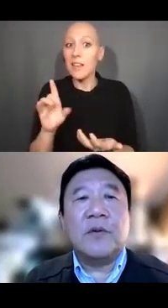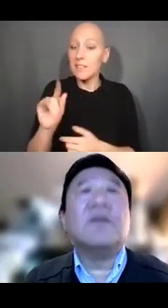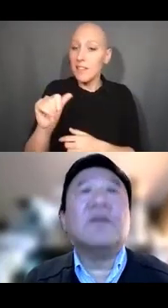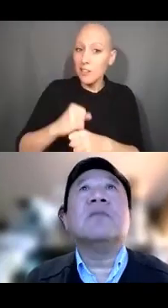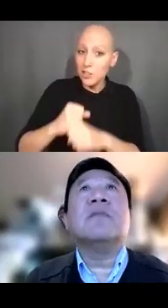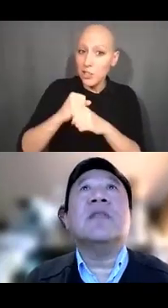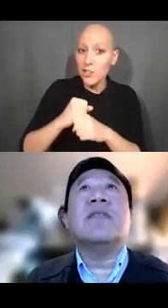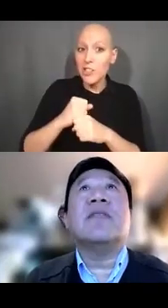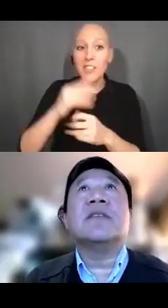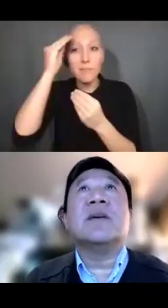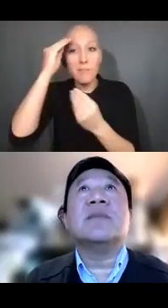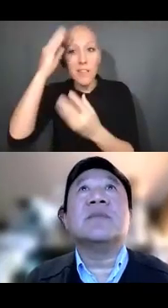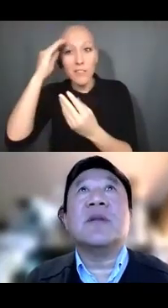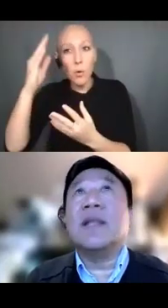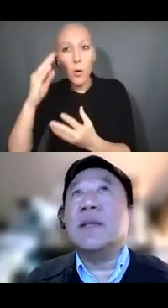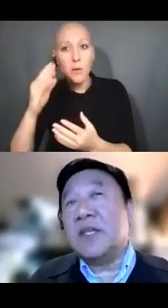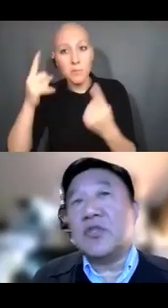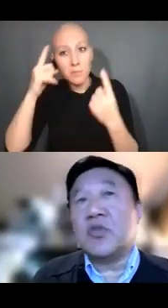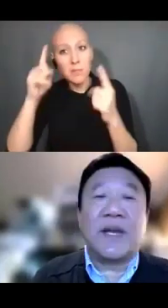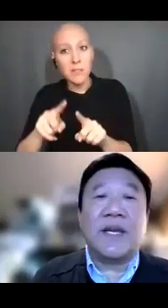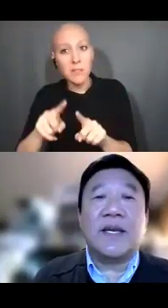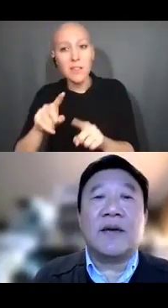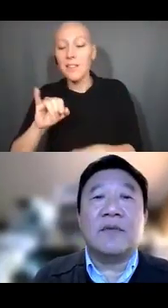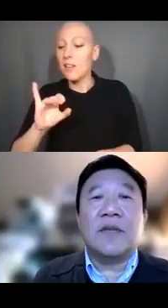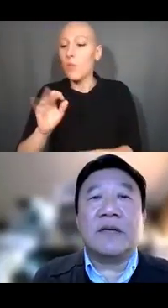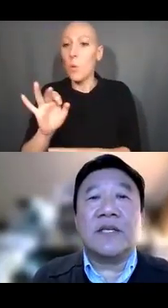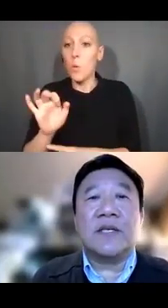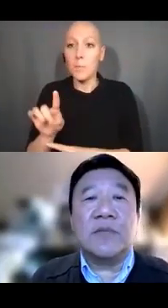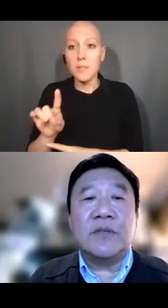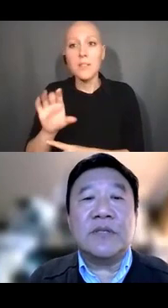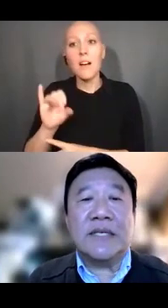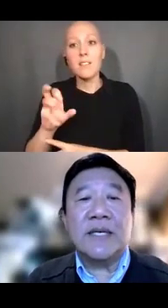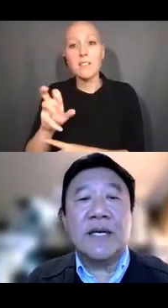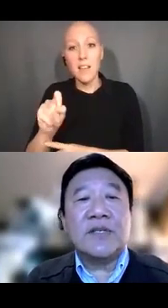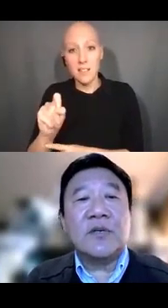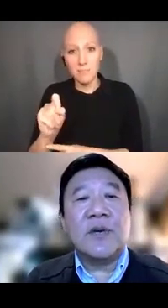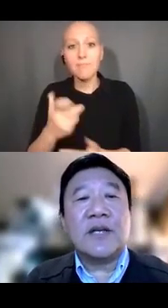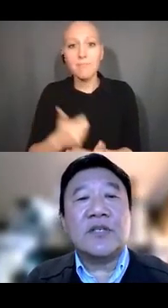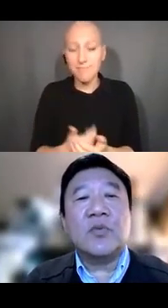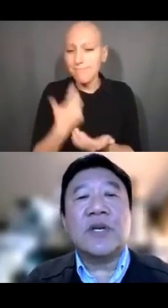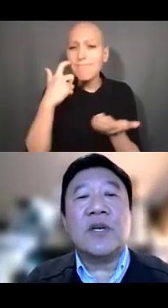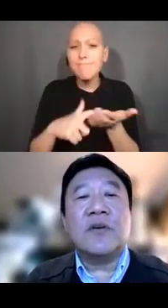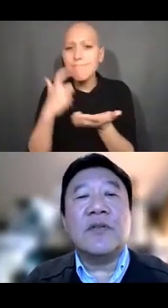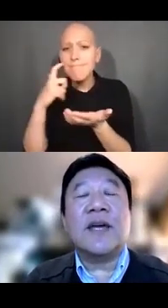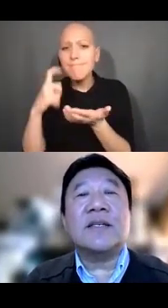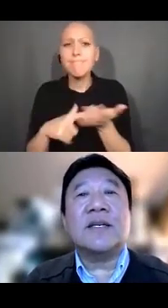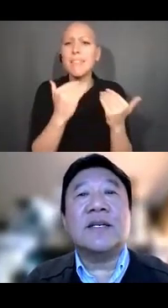We know that there's somewhat limited training out there in the community, so we're actually working on that.